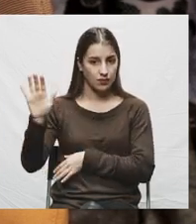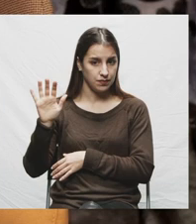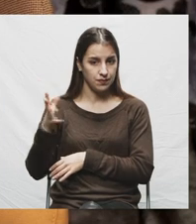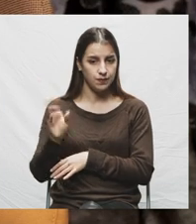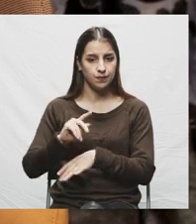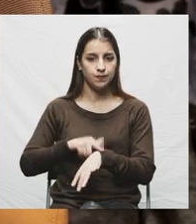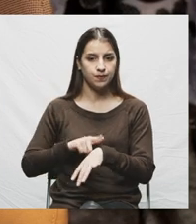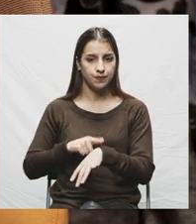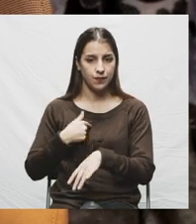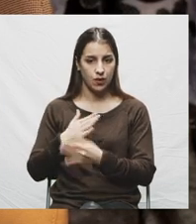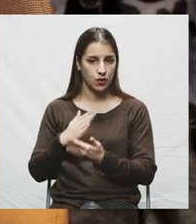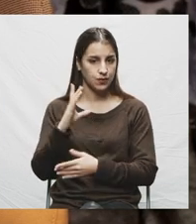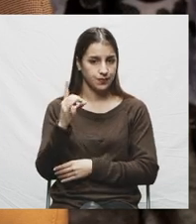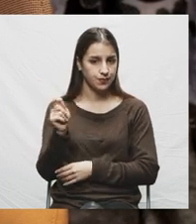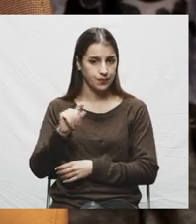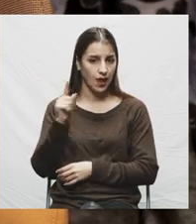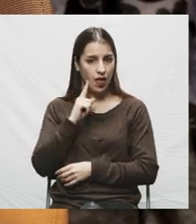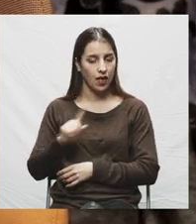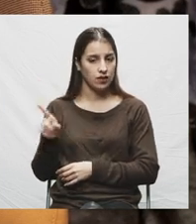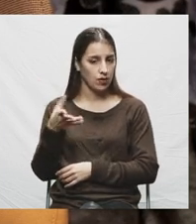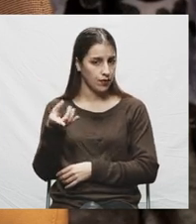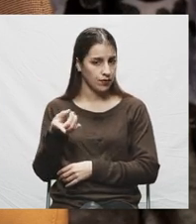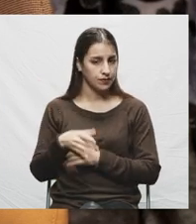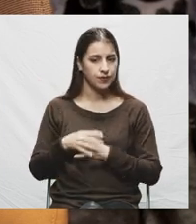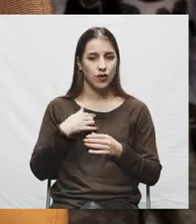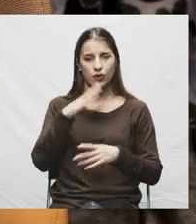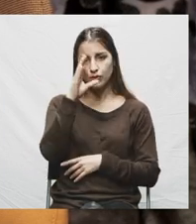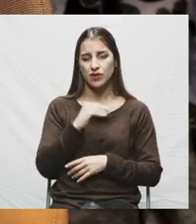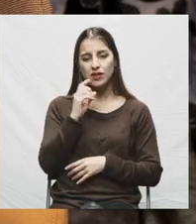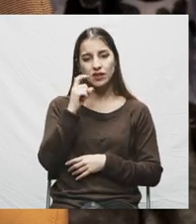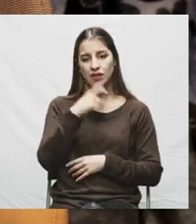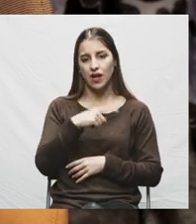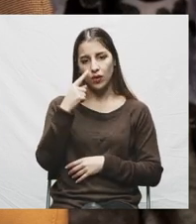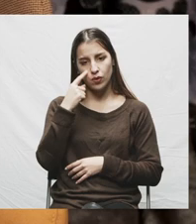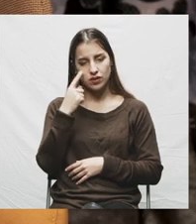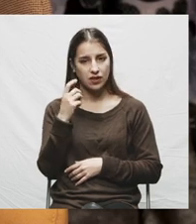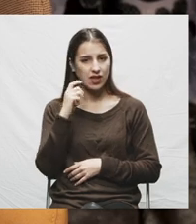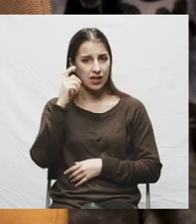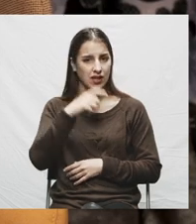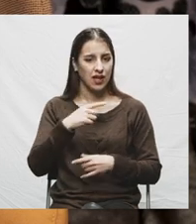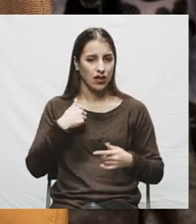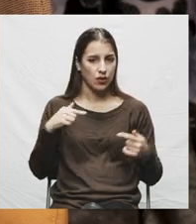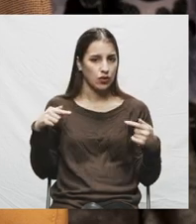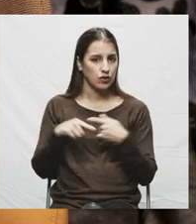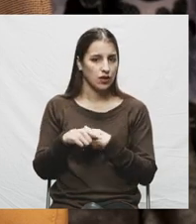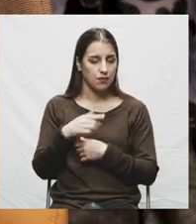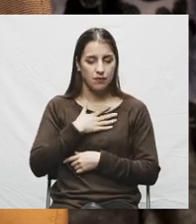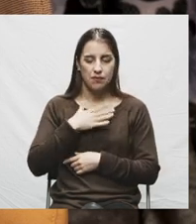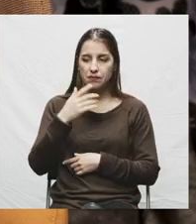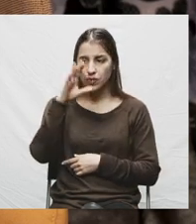She was there more time, because I stayed for 6 months and she stayed for 9. And I can’t recall who I got to know and who I met where exactly,